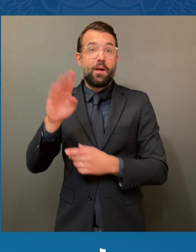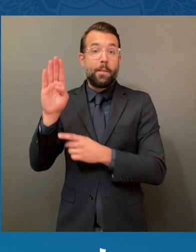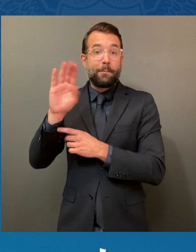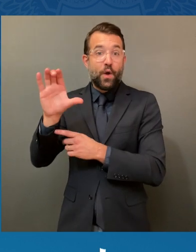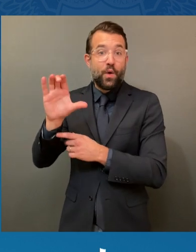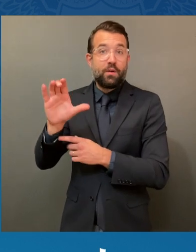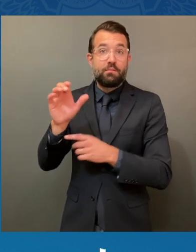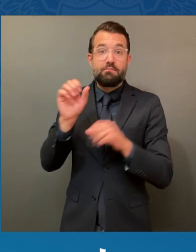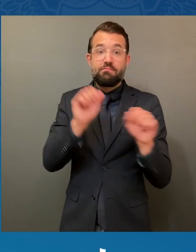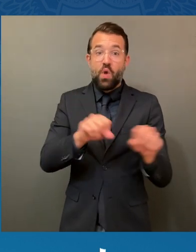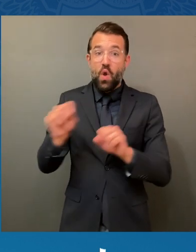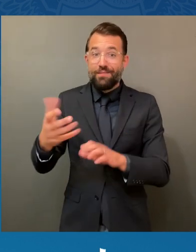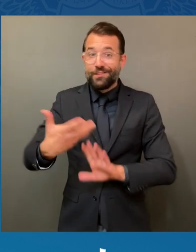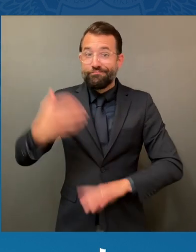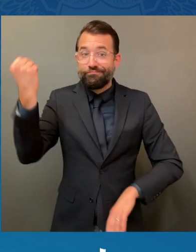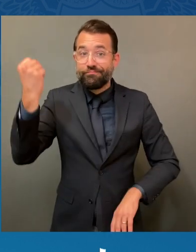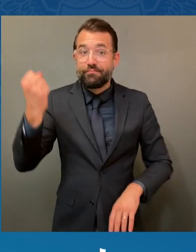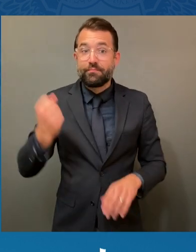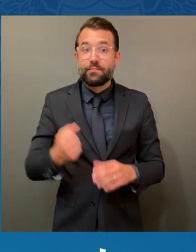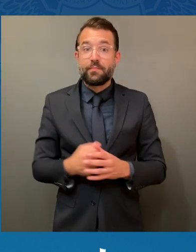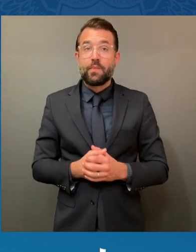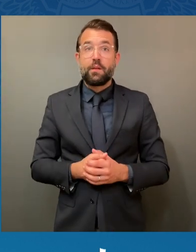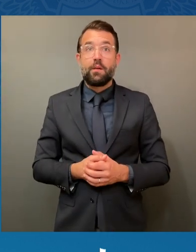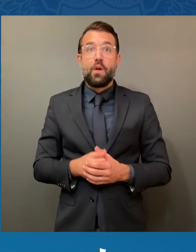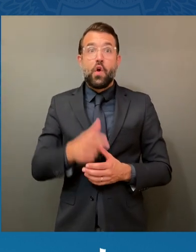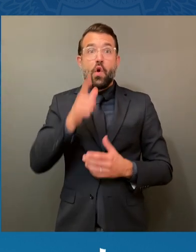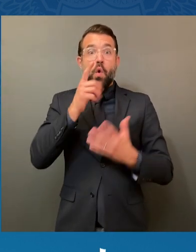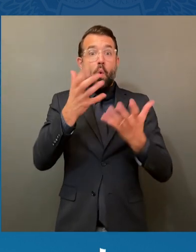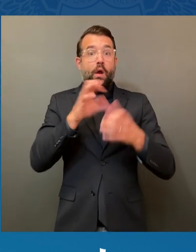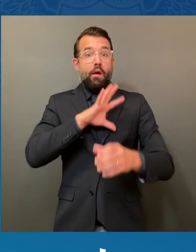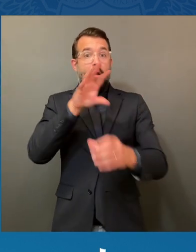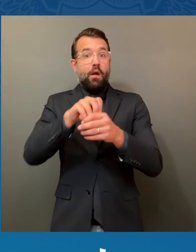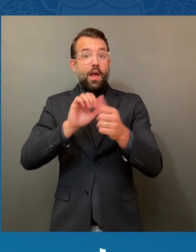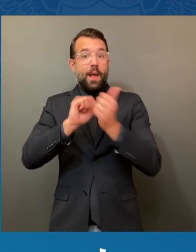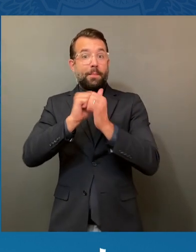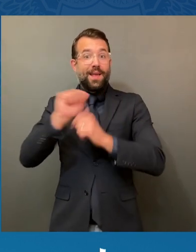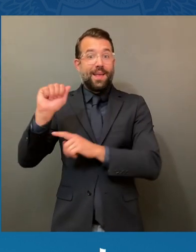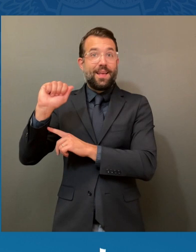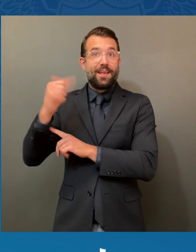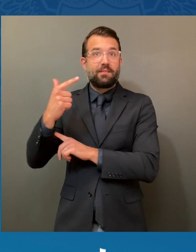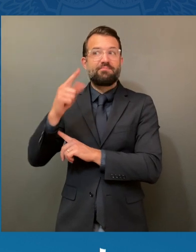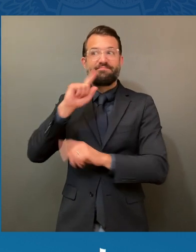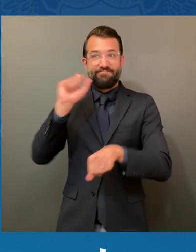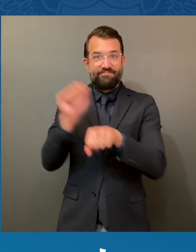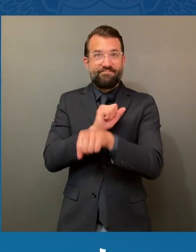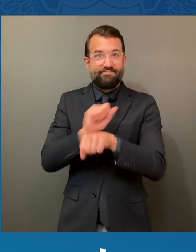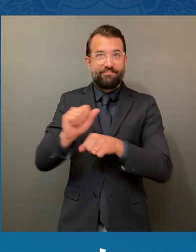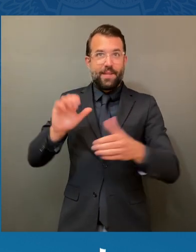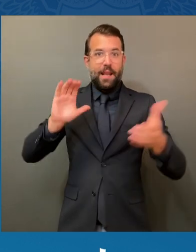even compared emergency contraception to fentanyl --